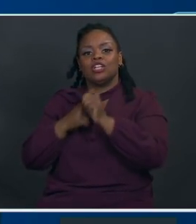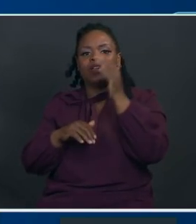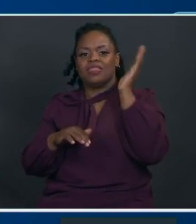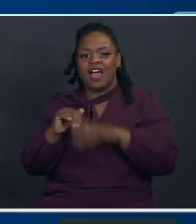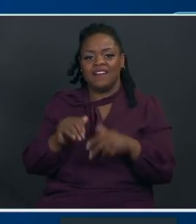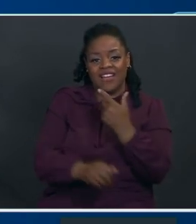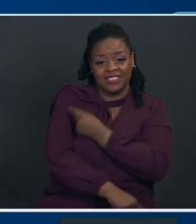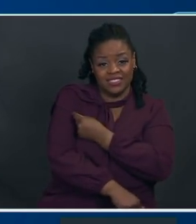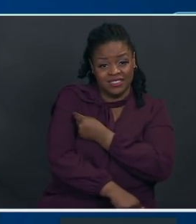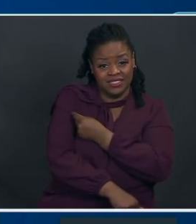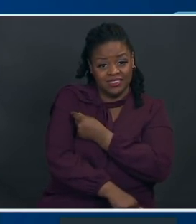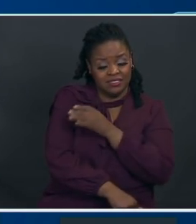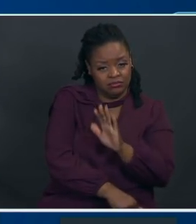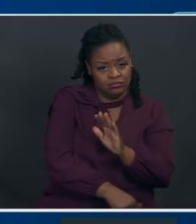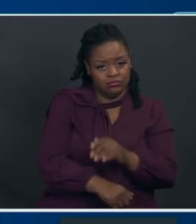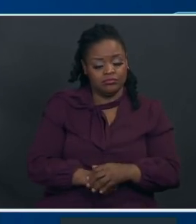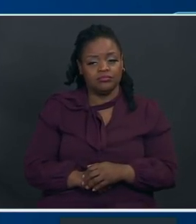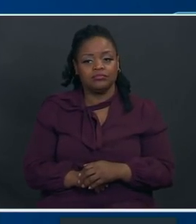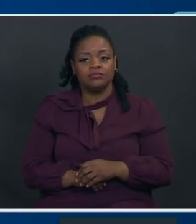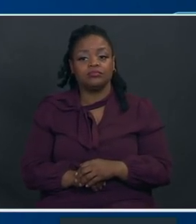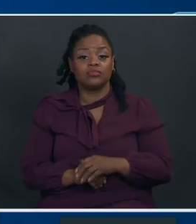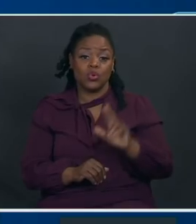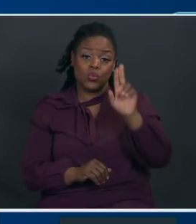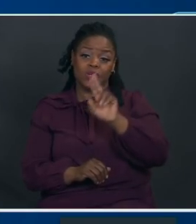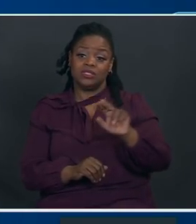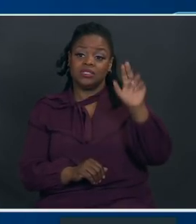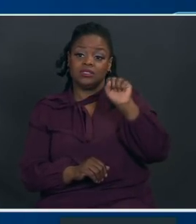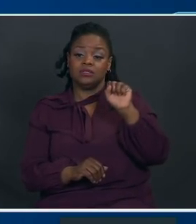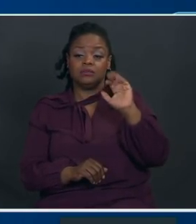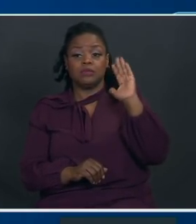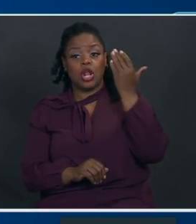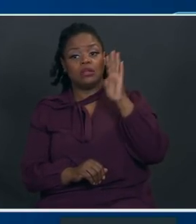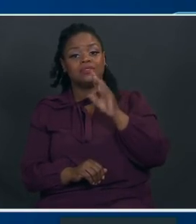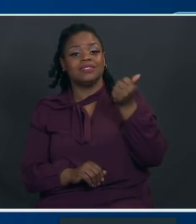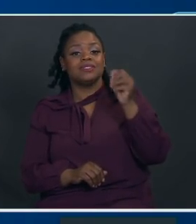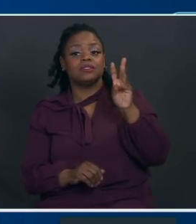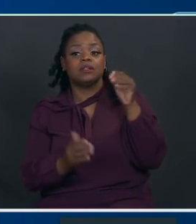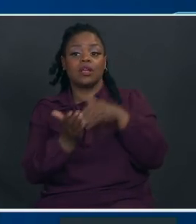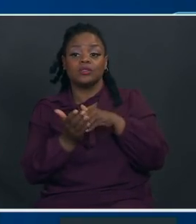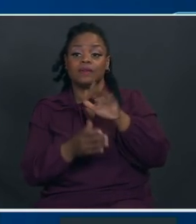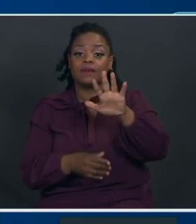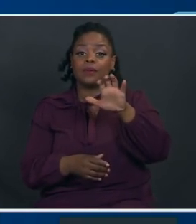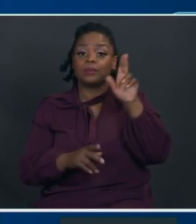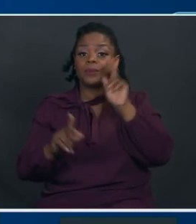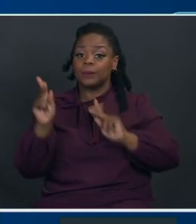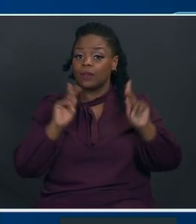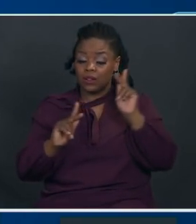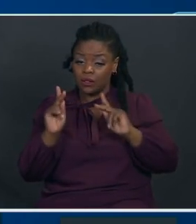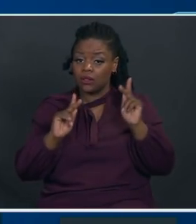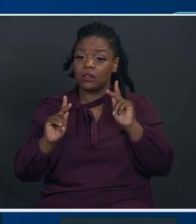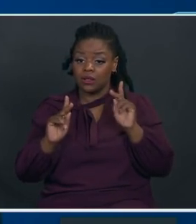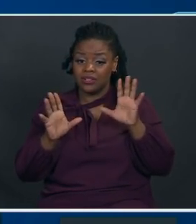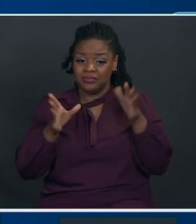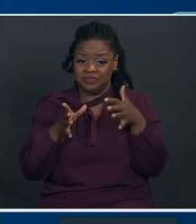Sadly, approximately 16,500 people for every one million